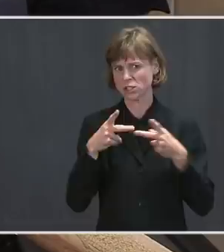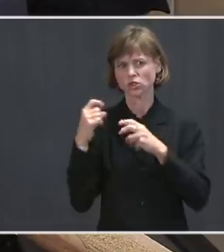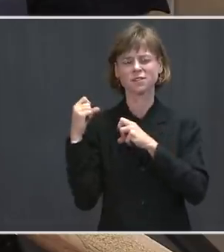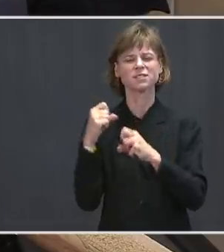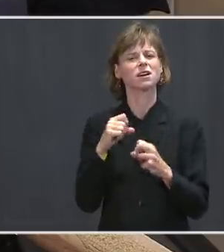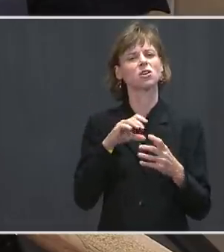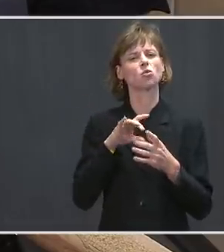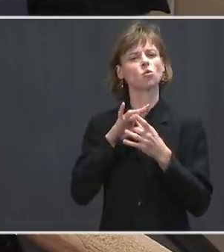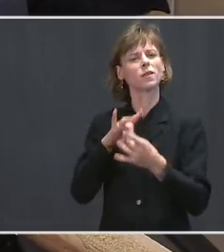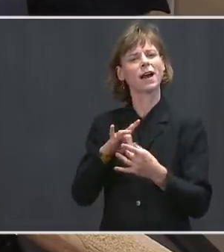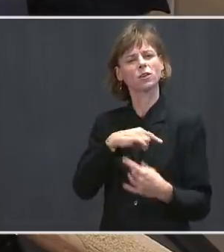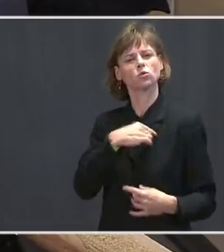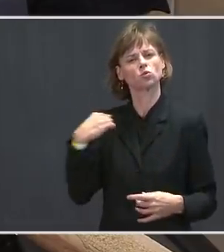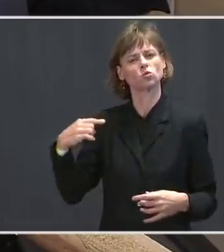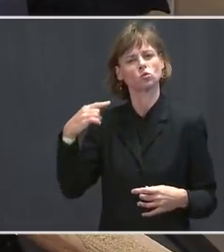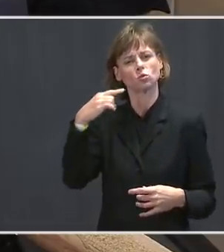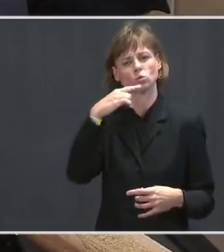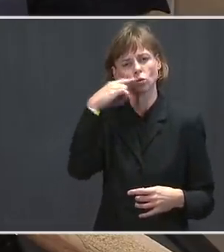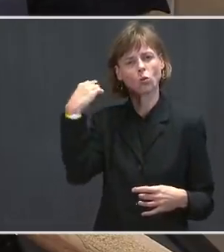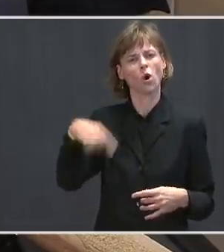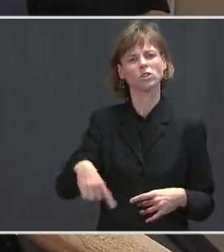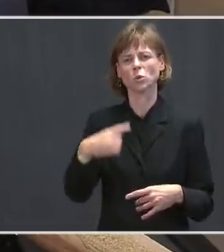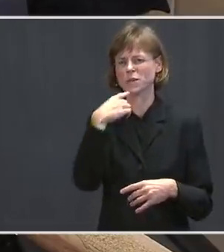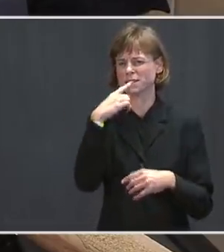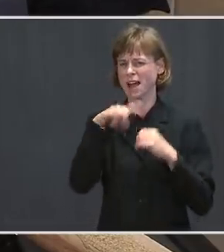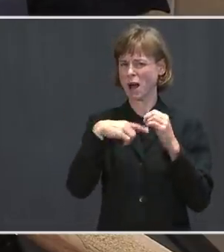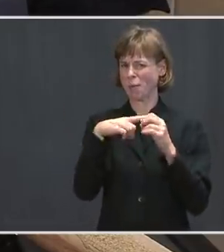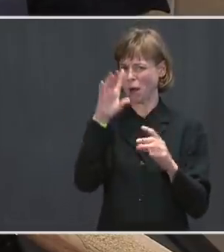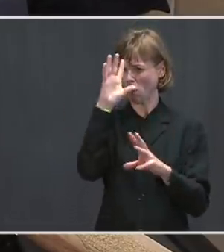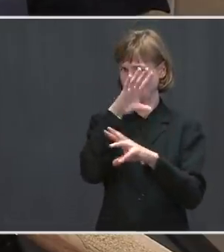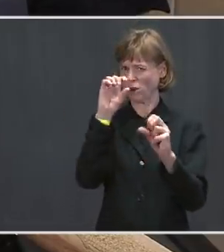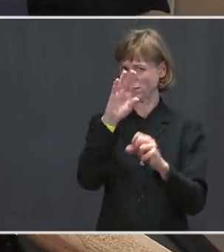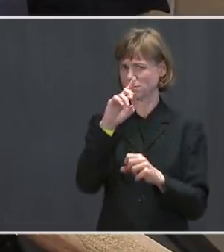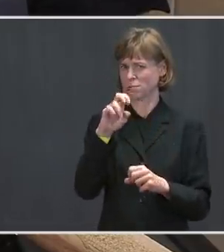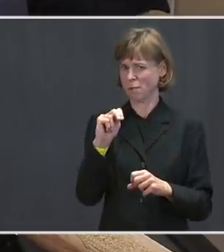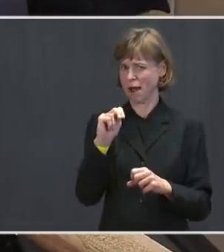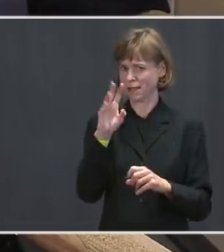about President Biden's position of strength that after his conversation with President Putin